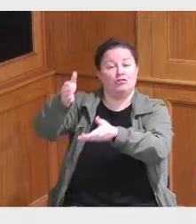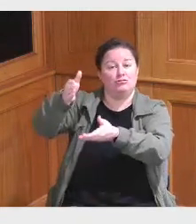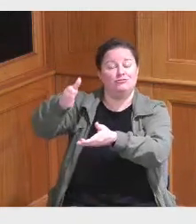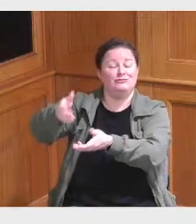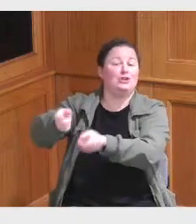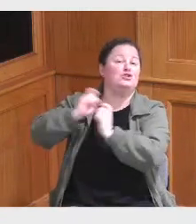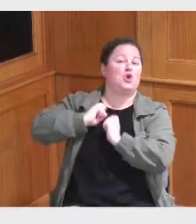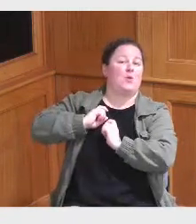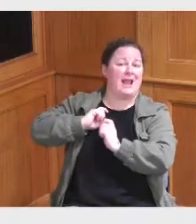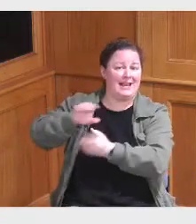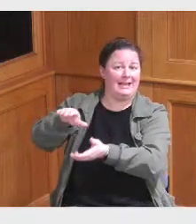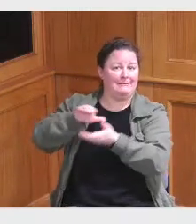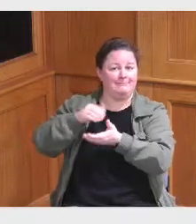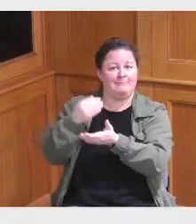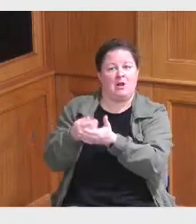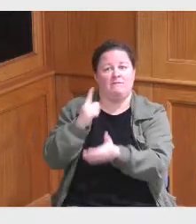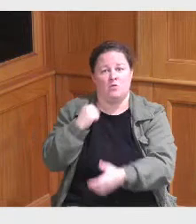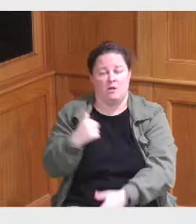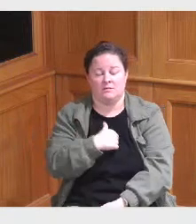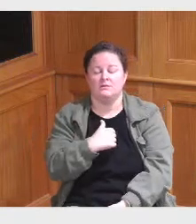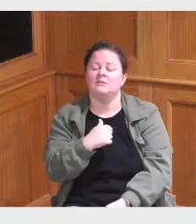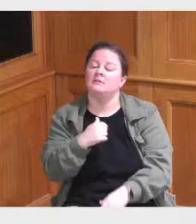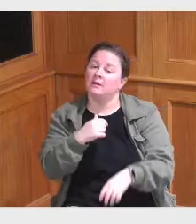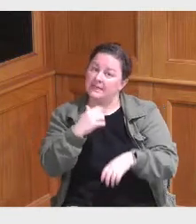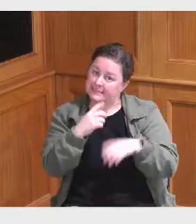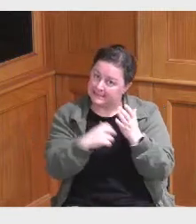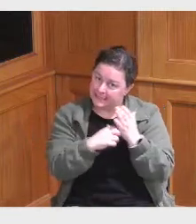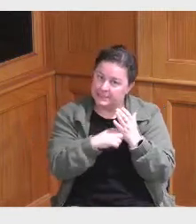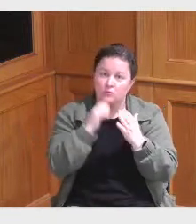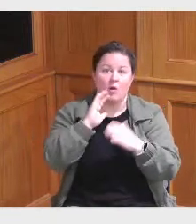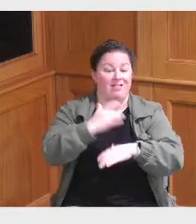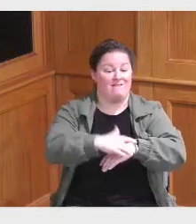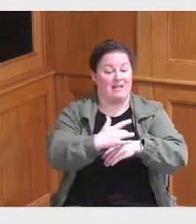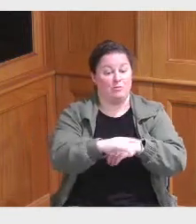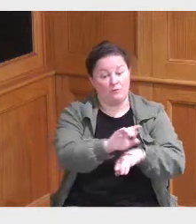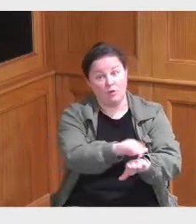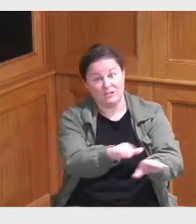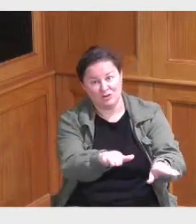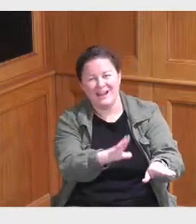to events may be available for family members or caregivers to attend especially if you have